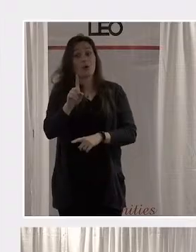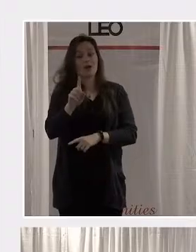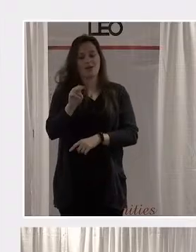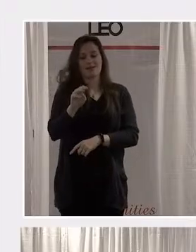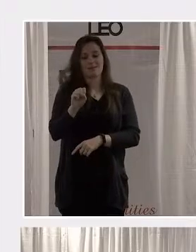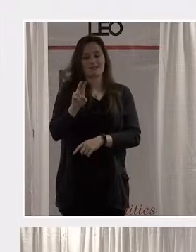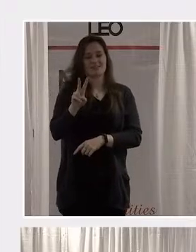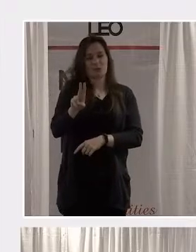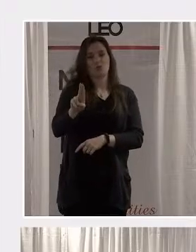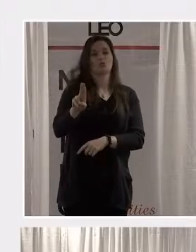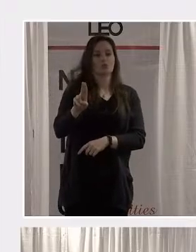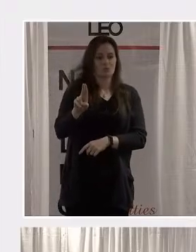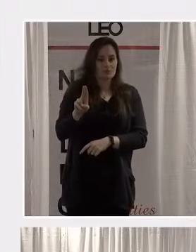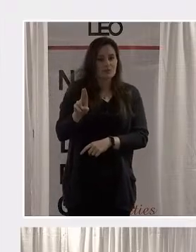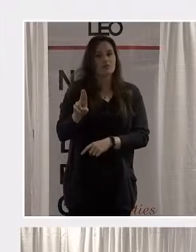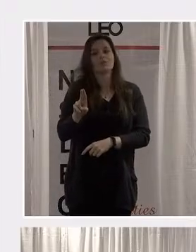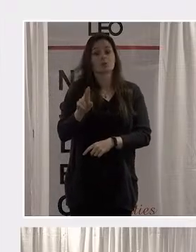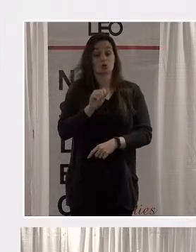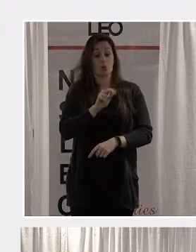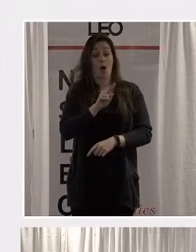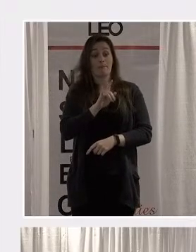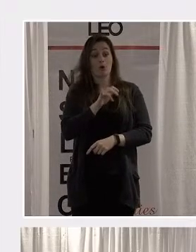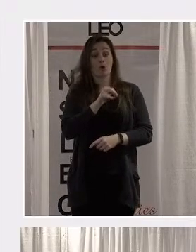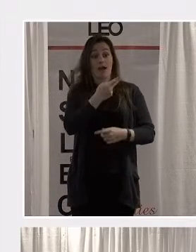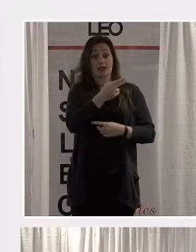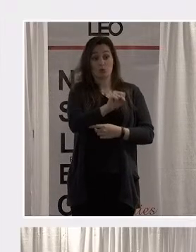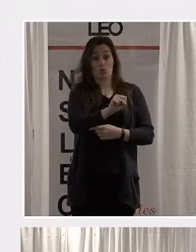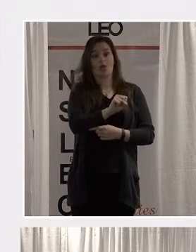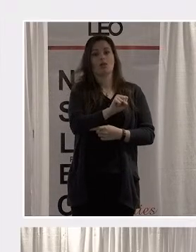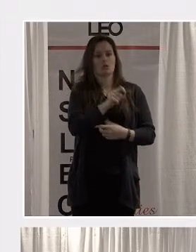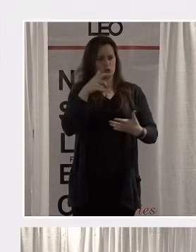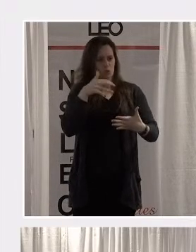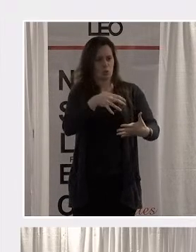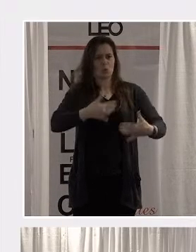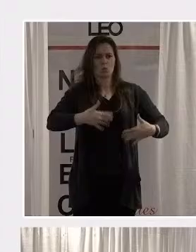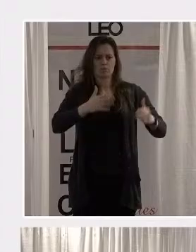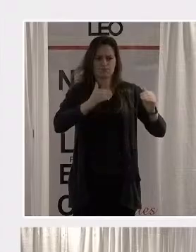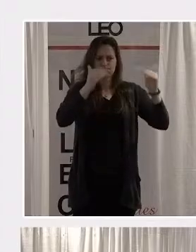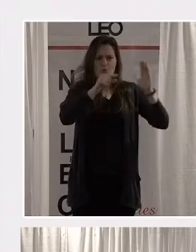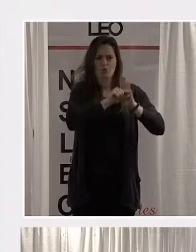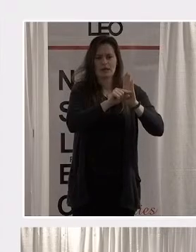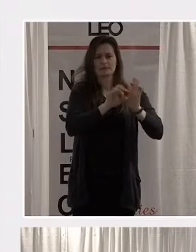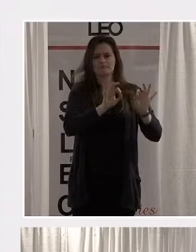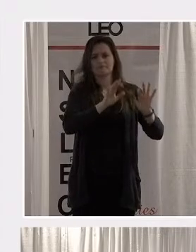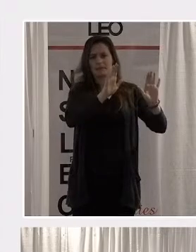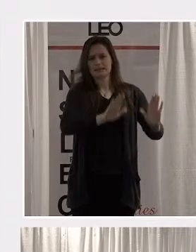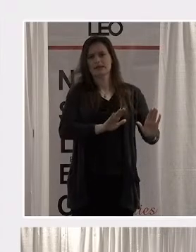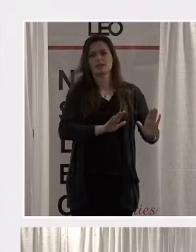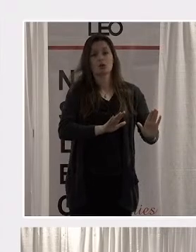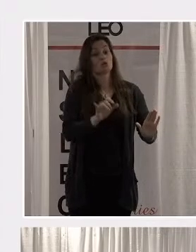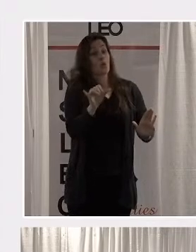AT AUBURN, ON TOP OF HER EXCELLENT ACADEMIC PERFORMANCE, ADDISON IS ON THE YEARBOOK COMMITTEE